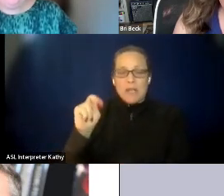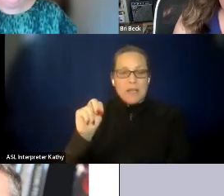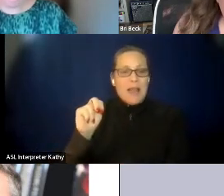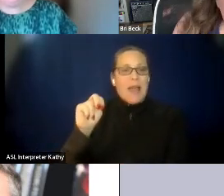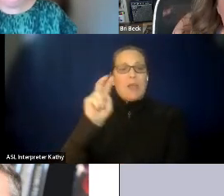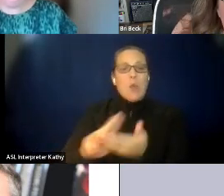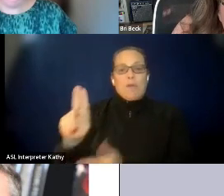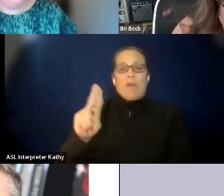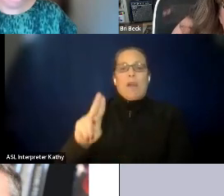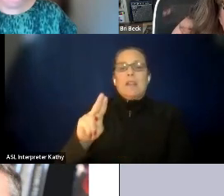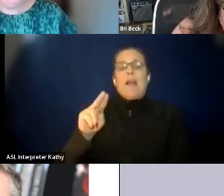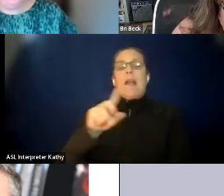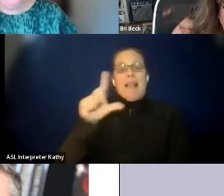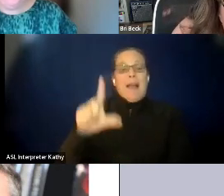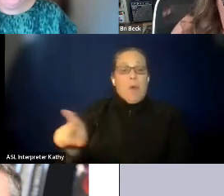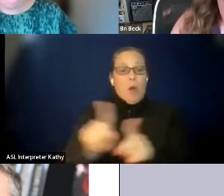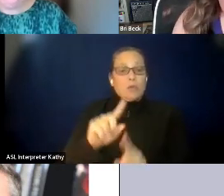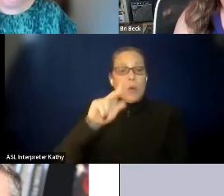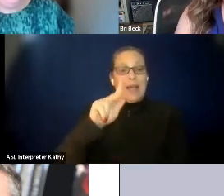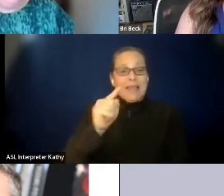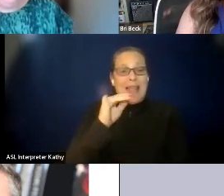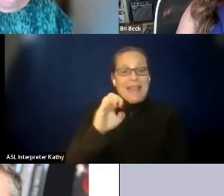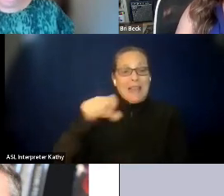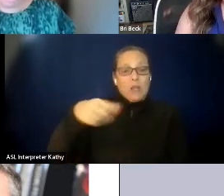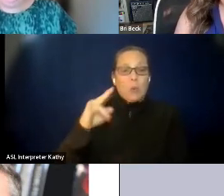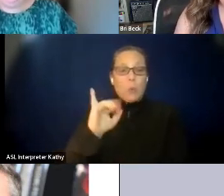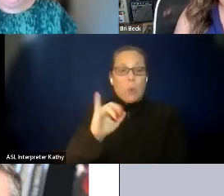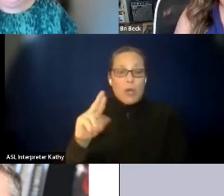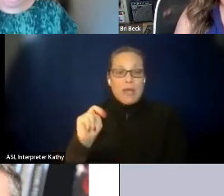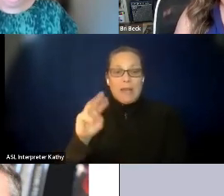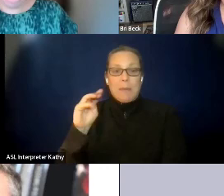Ballard, learning technologies librarian